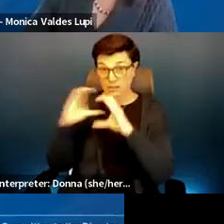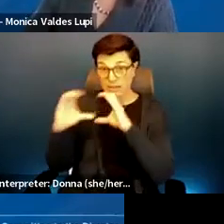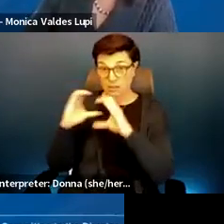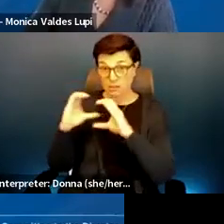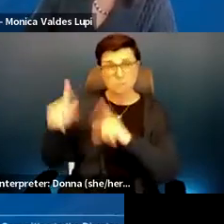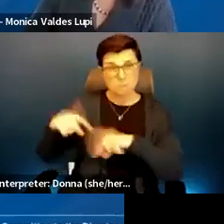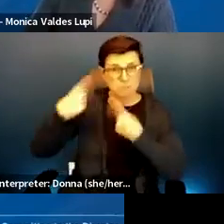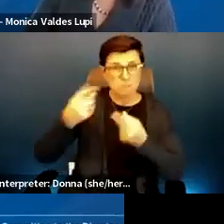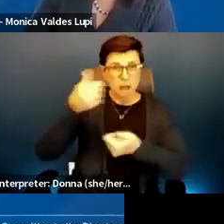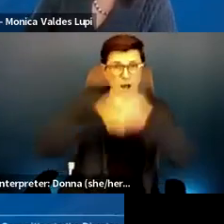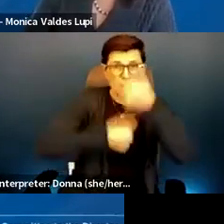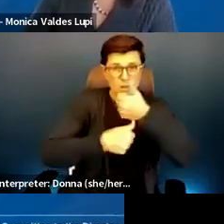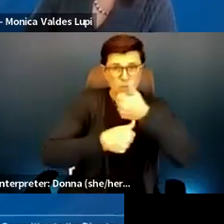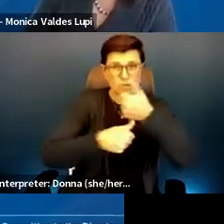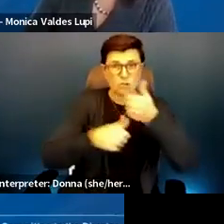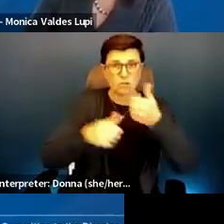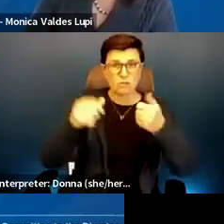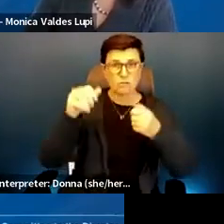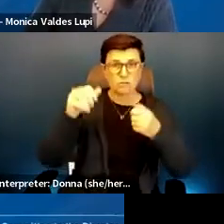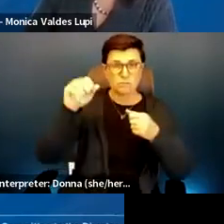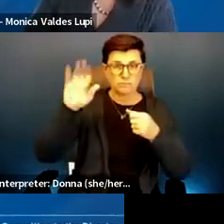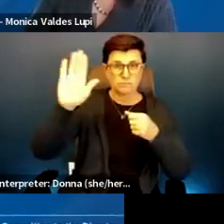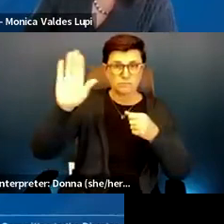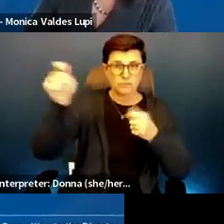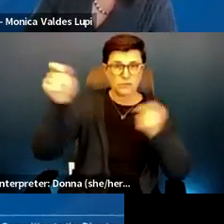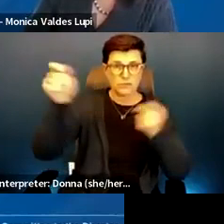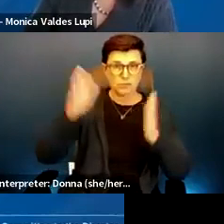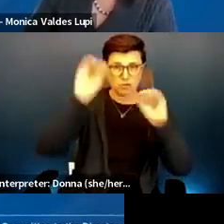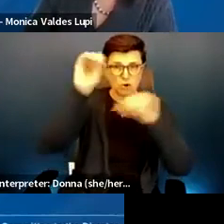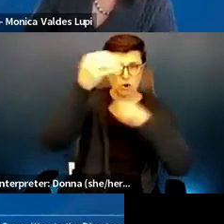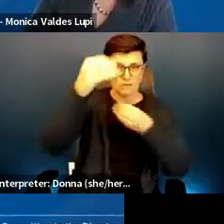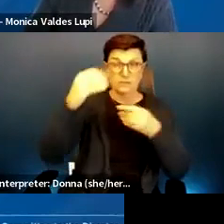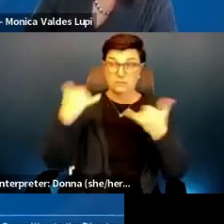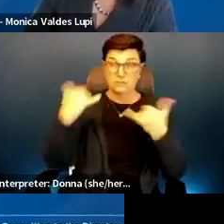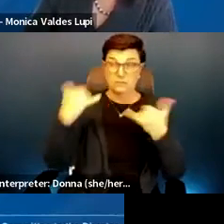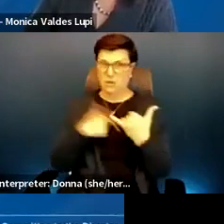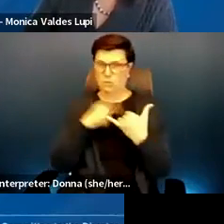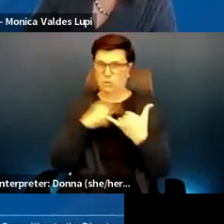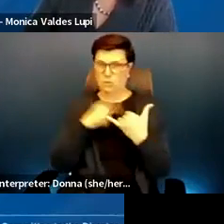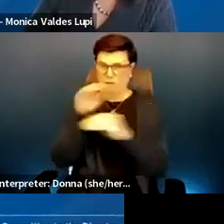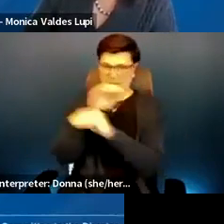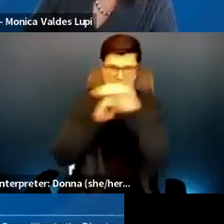We have a lot of work to do in bolstering that and reorganizing that office specifically, and that work is actually underway,